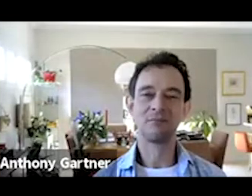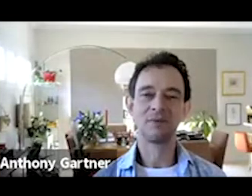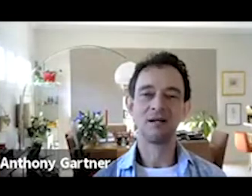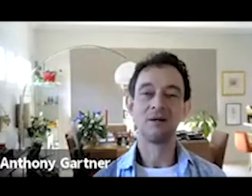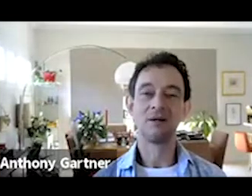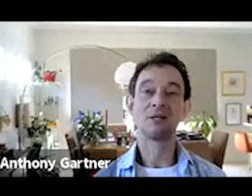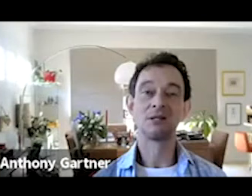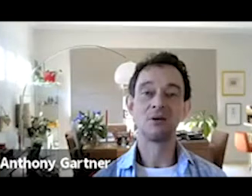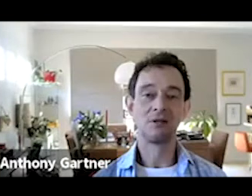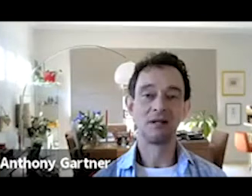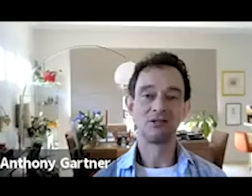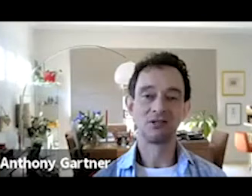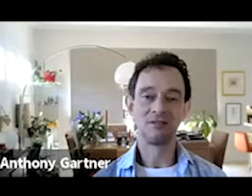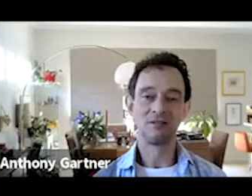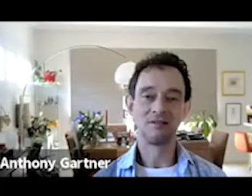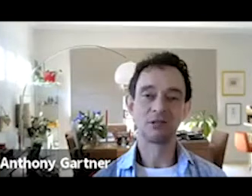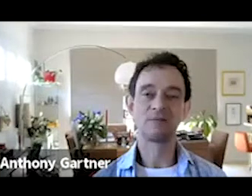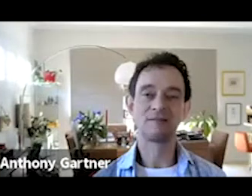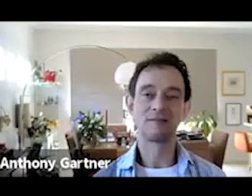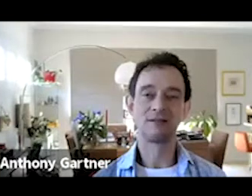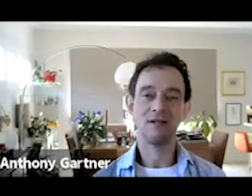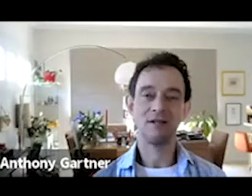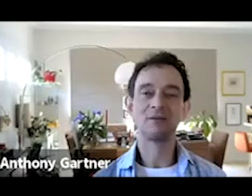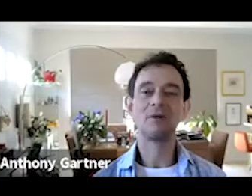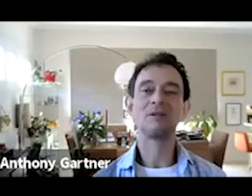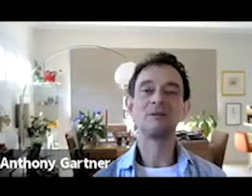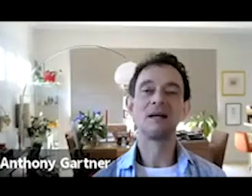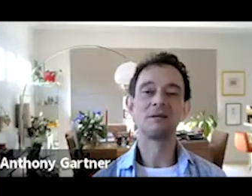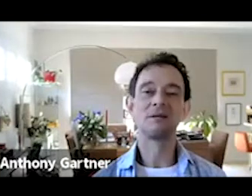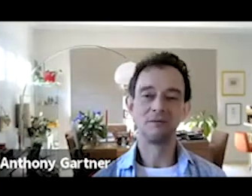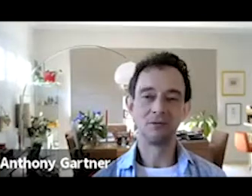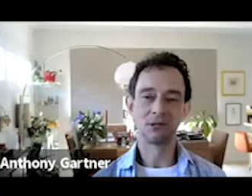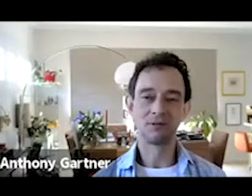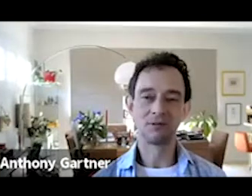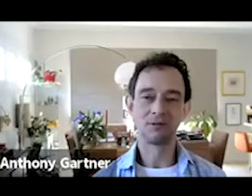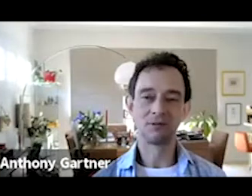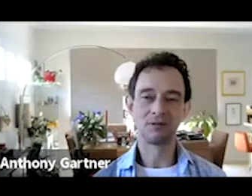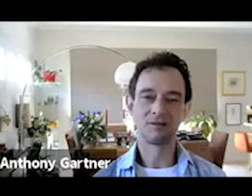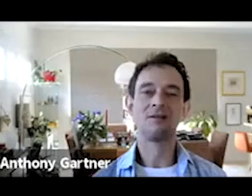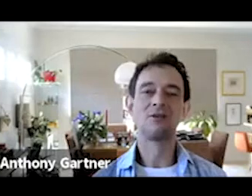a masters of online teaching certification, a quality matters review certification, and Thomas